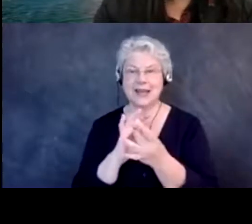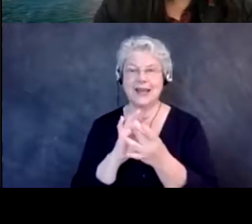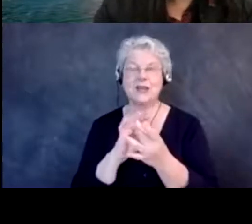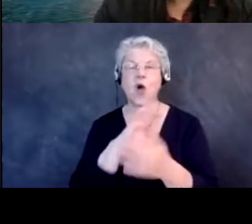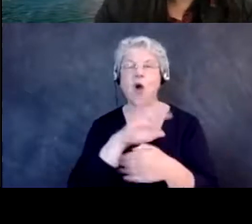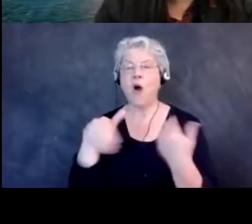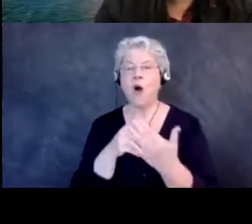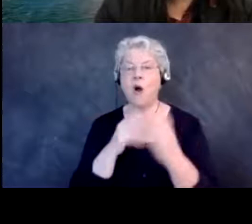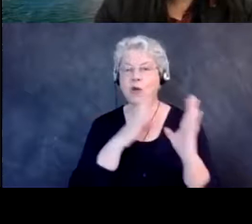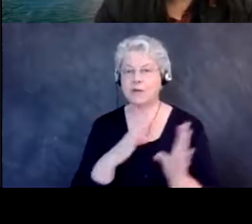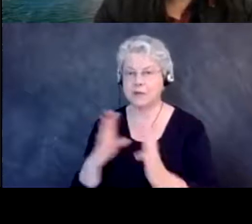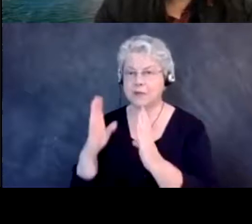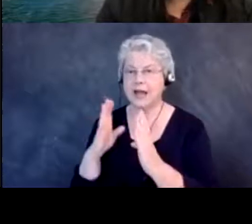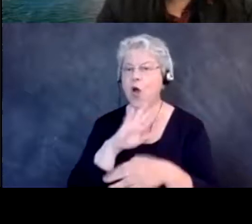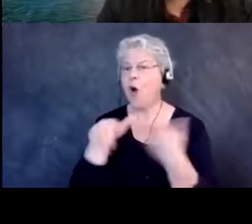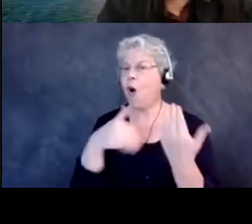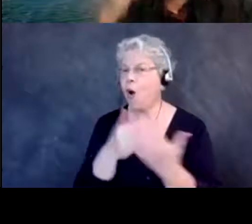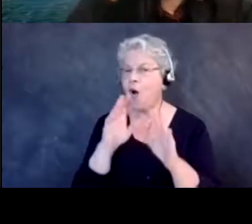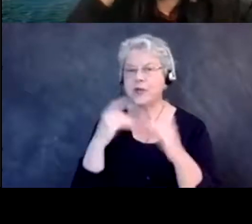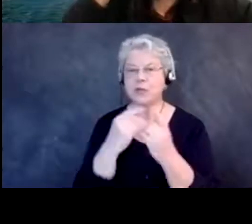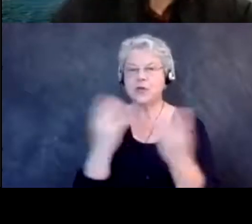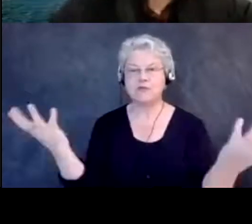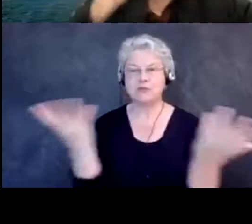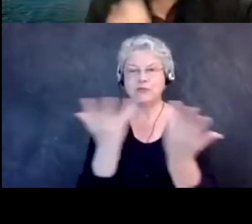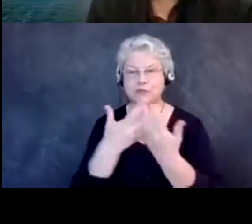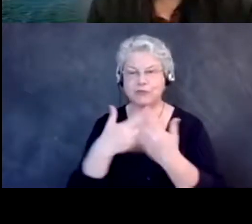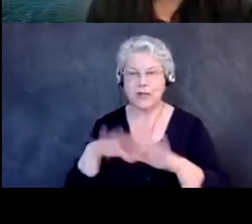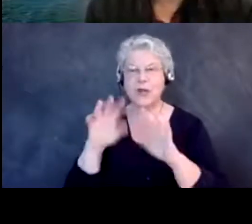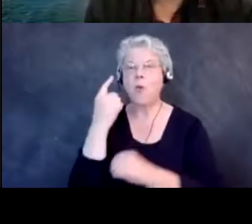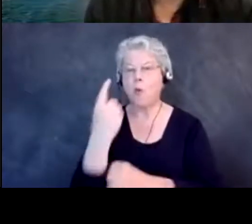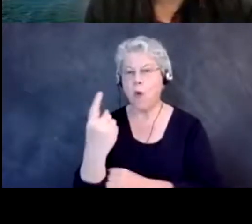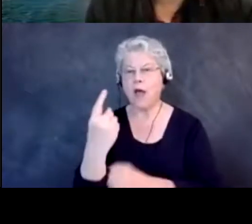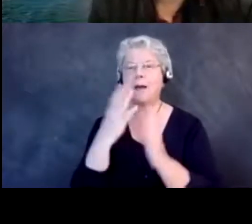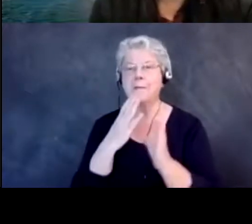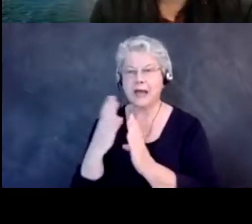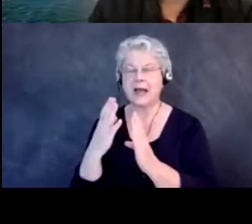your planning, all of your departments into one plan. It can be used on a monthly document where